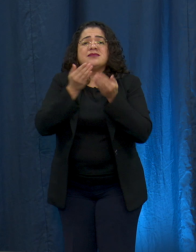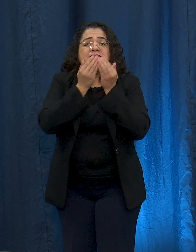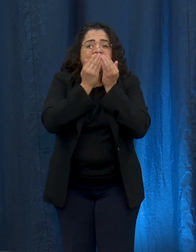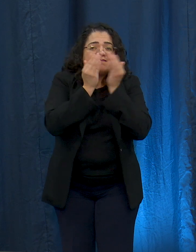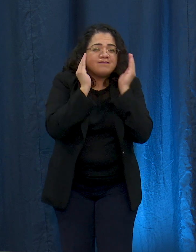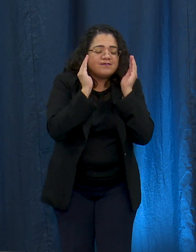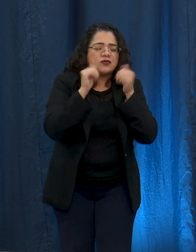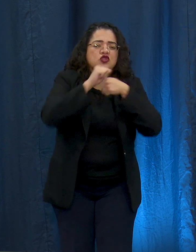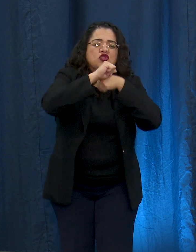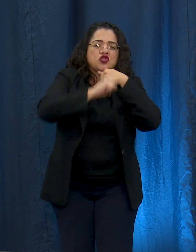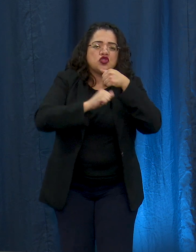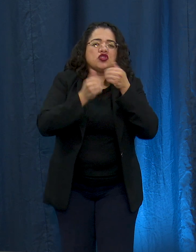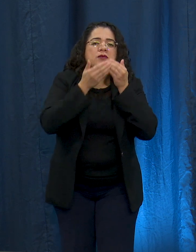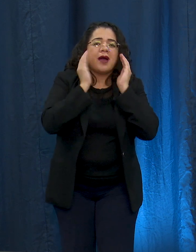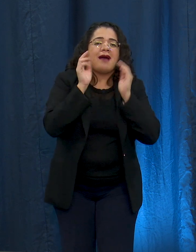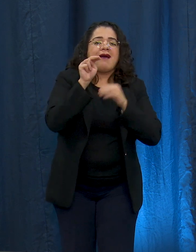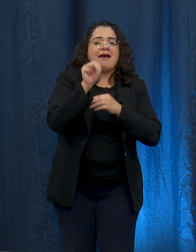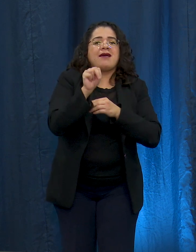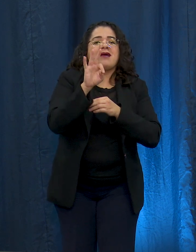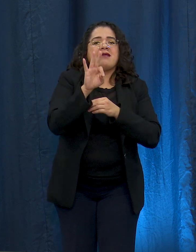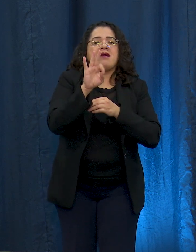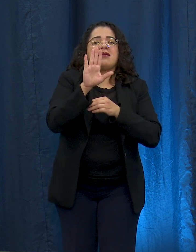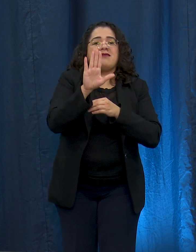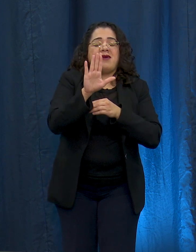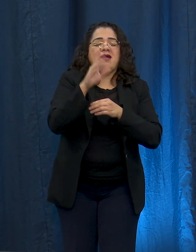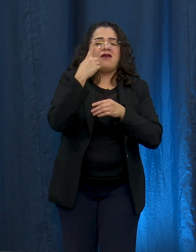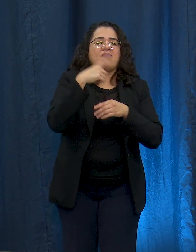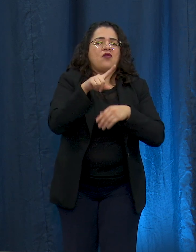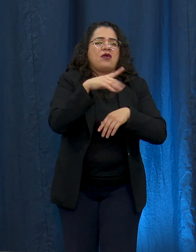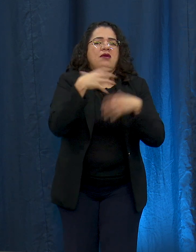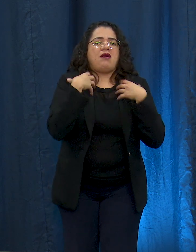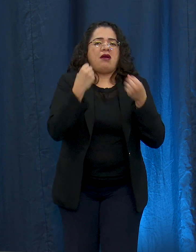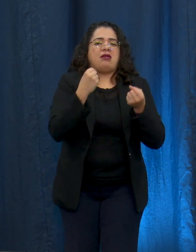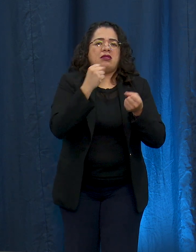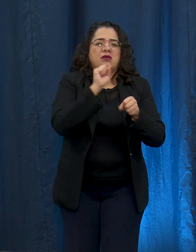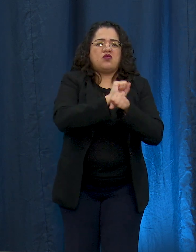n95 for the frontline staff health care workers. If you are just going out to